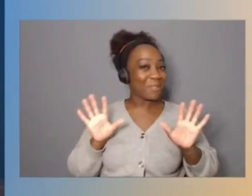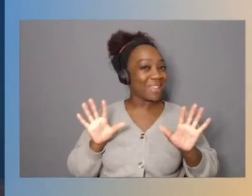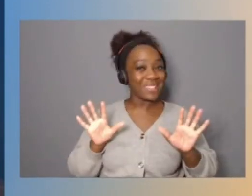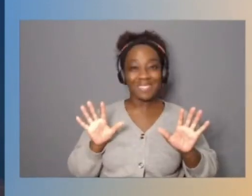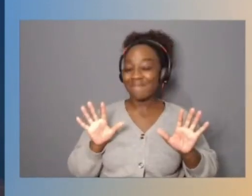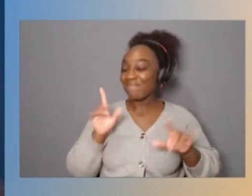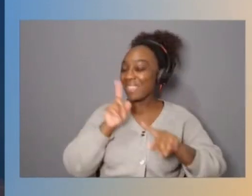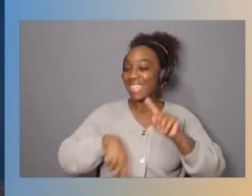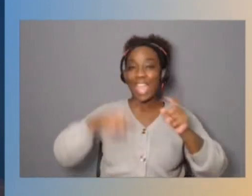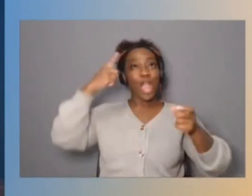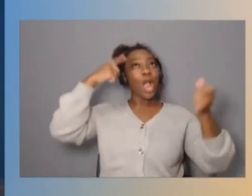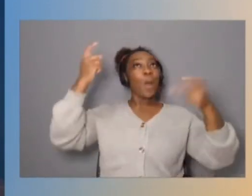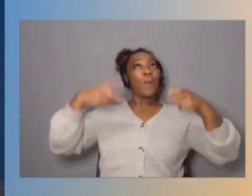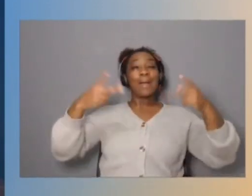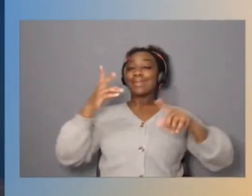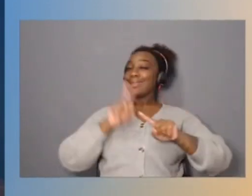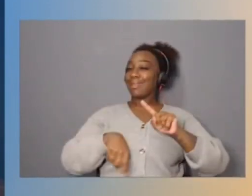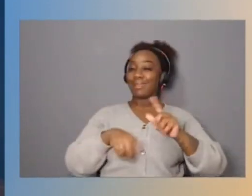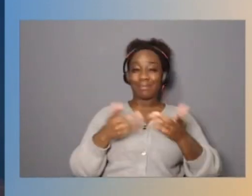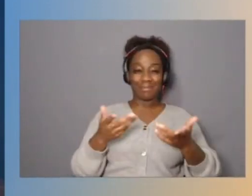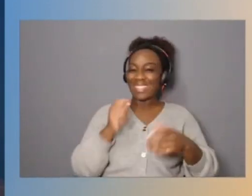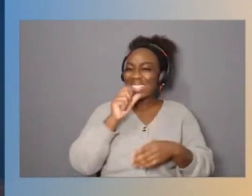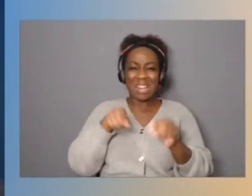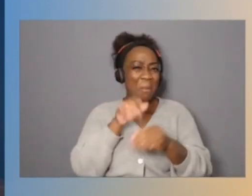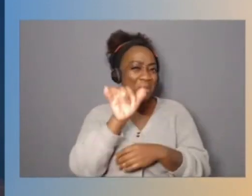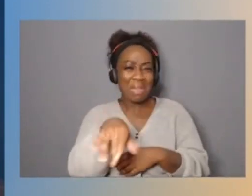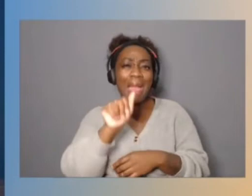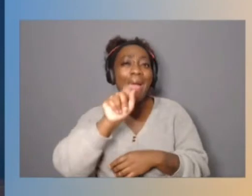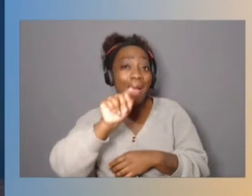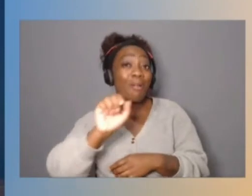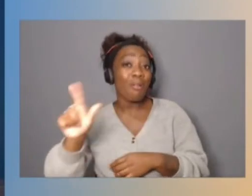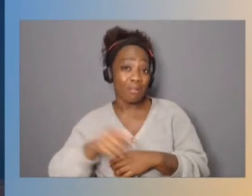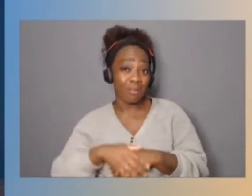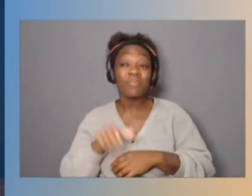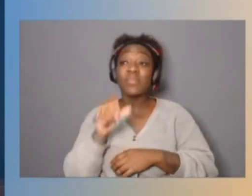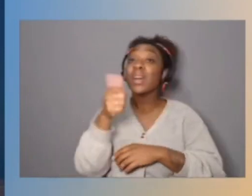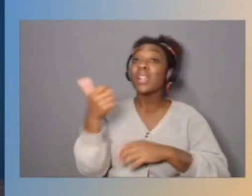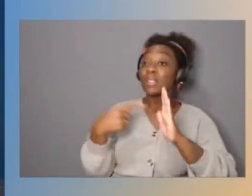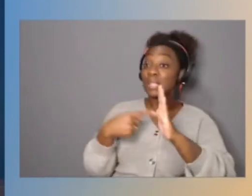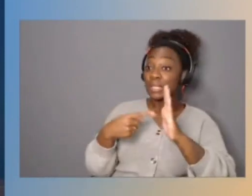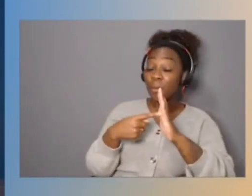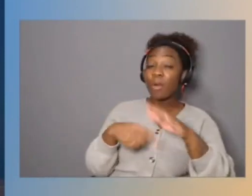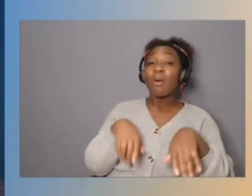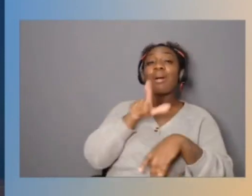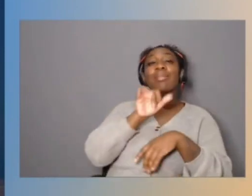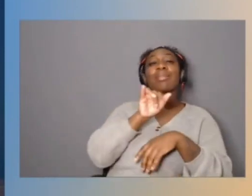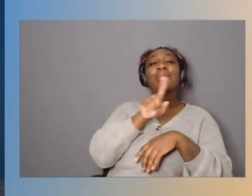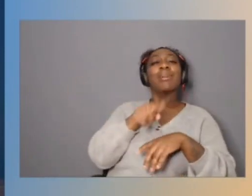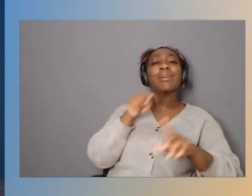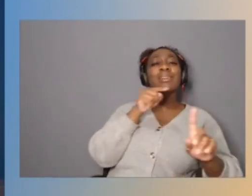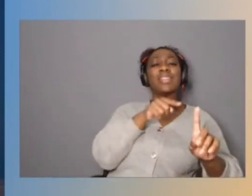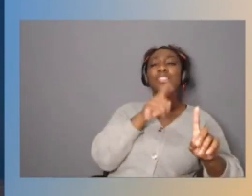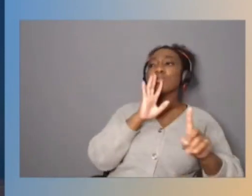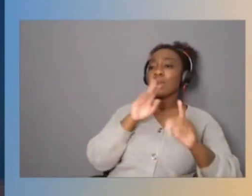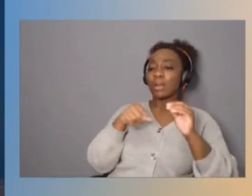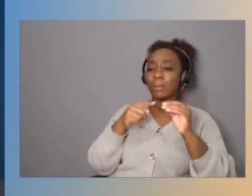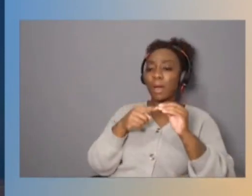Another great example that we talked about earlier was when Liz Fong Jones was talking about the honeycombs explosion - Right.